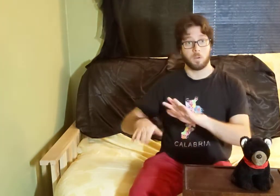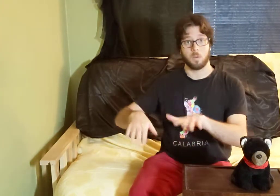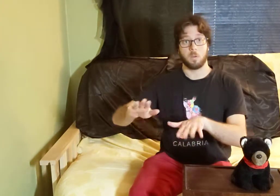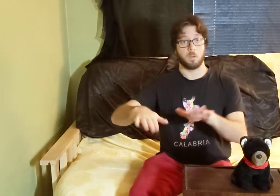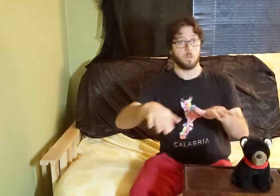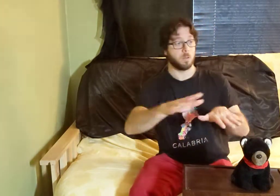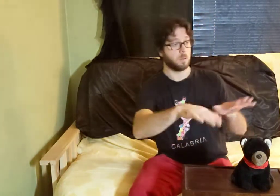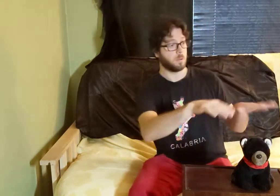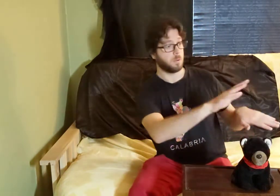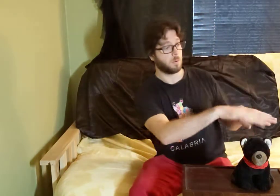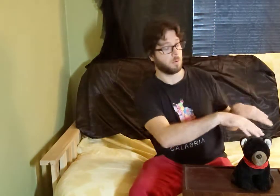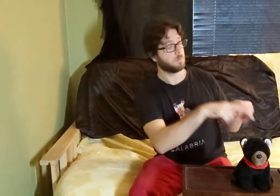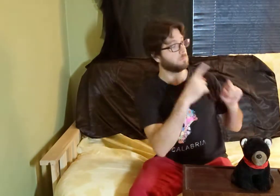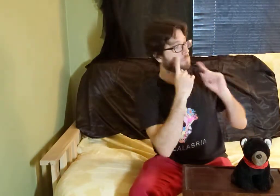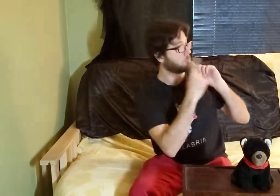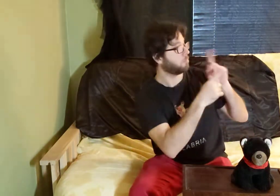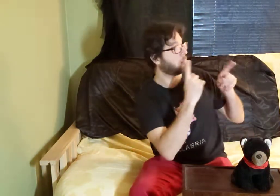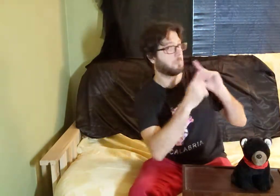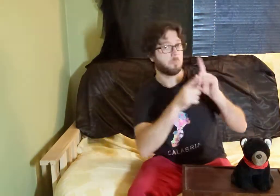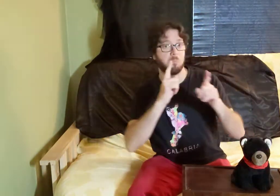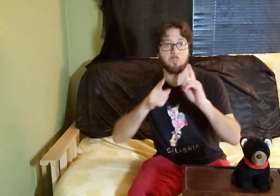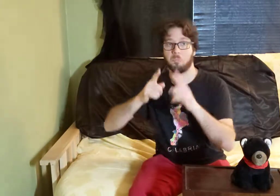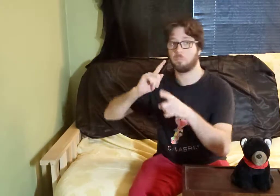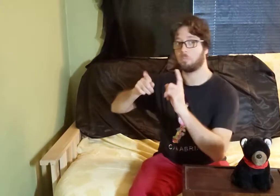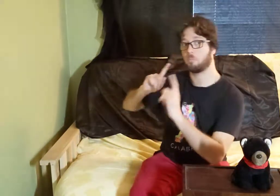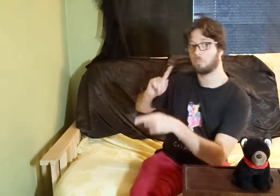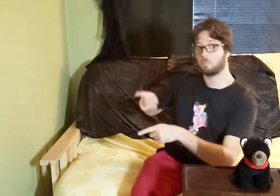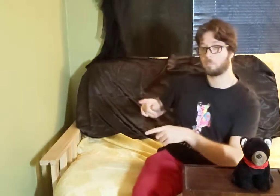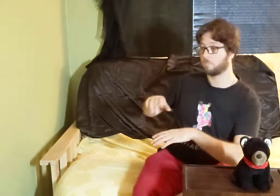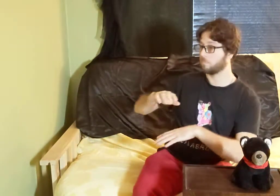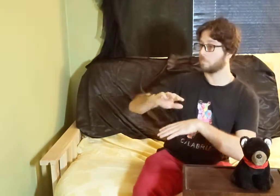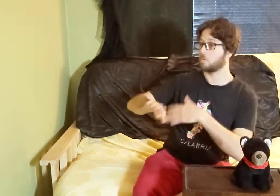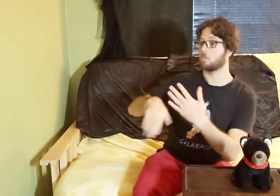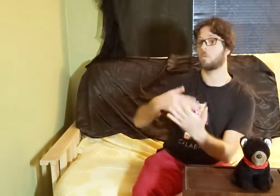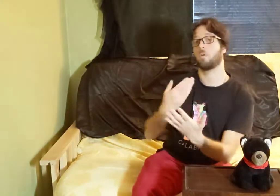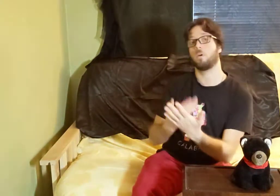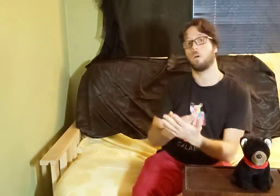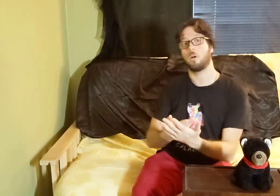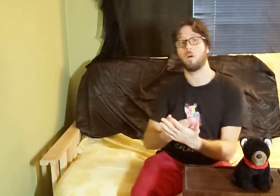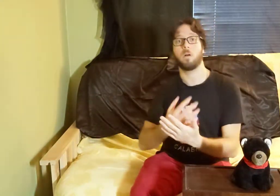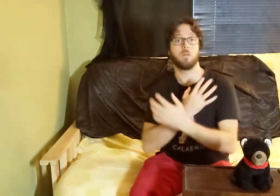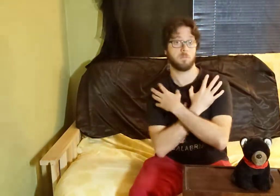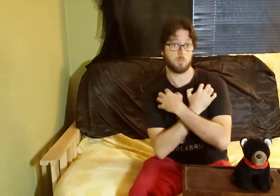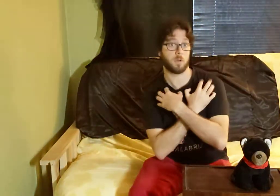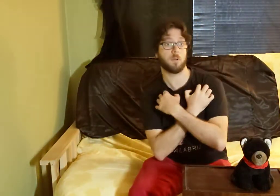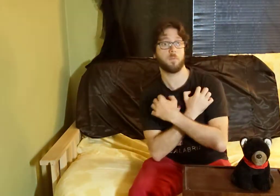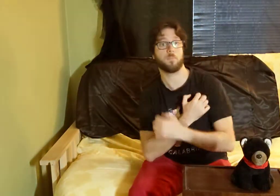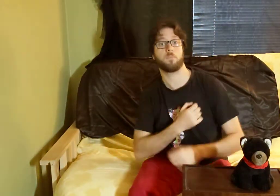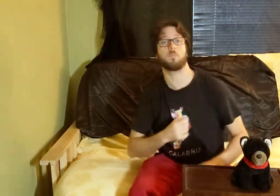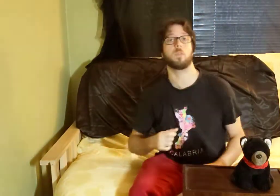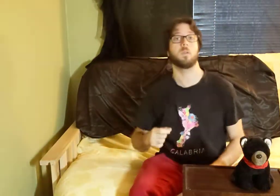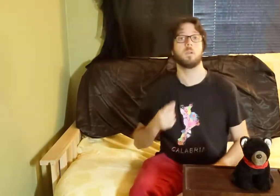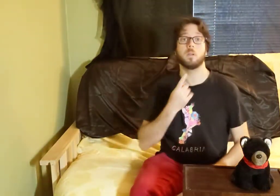WALK-around TALK-with ALL BEAR